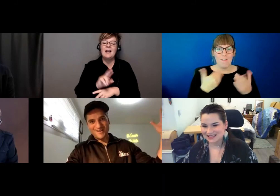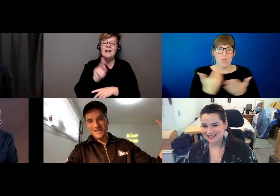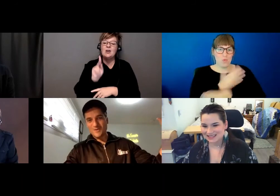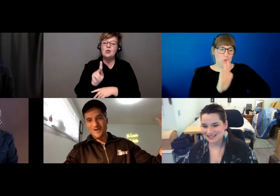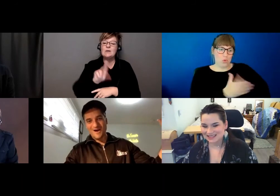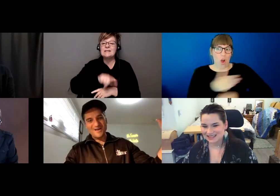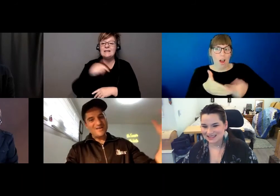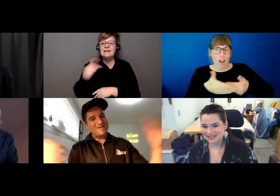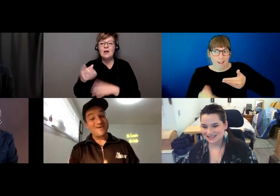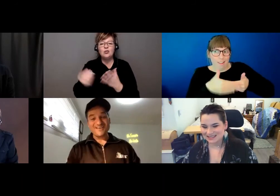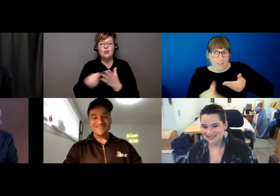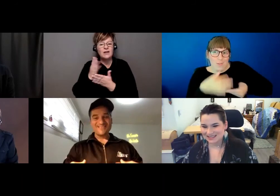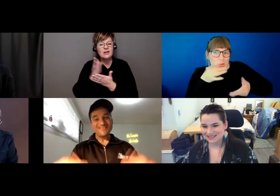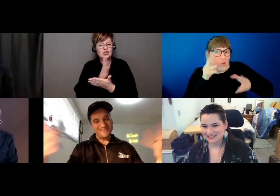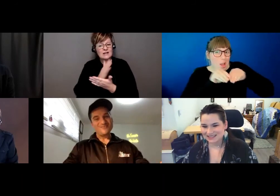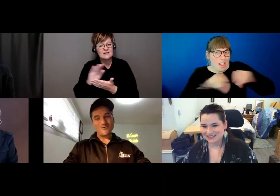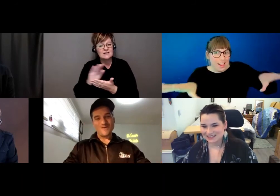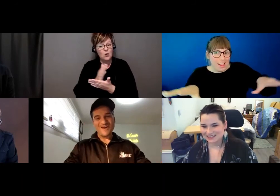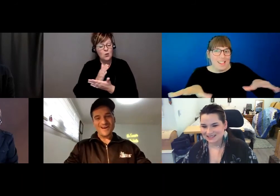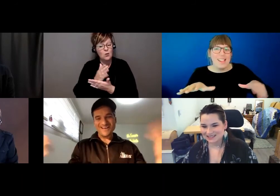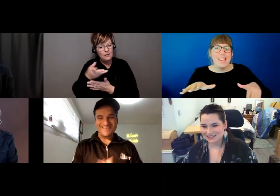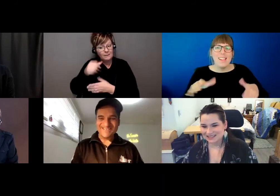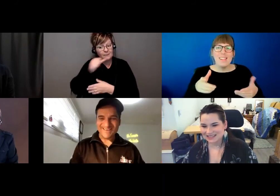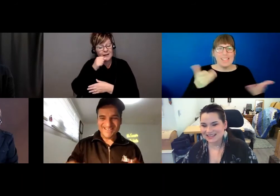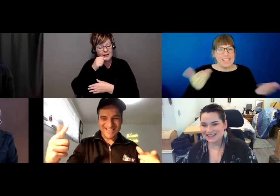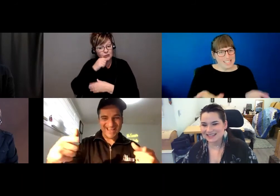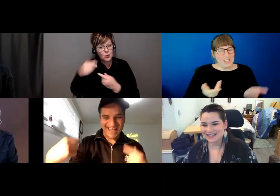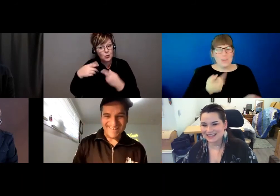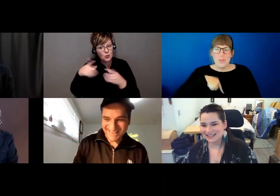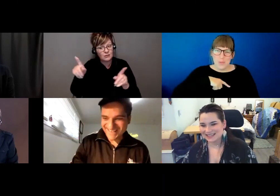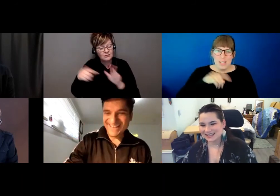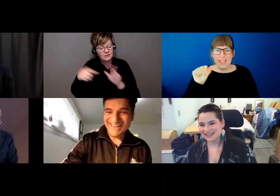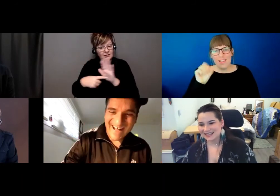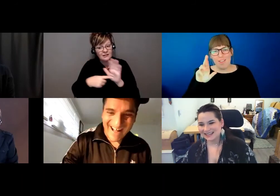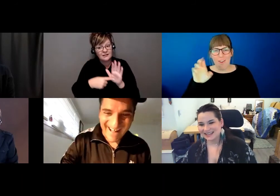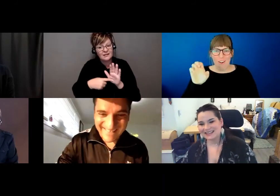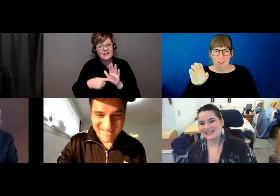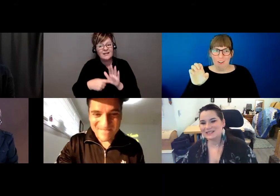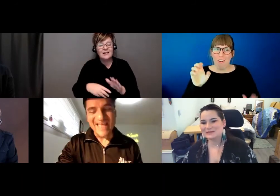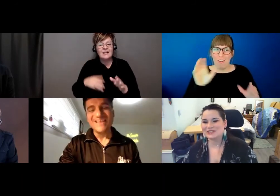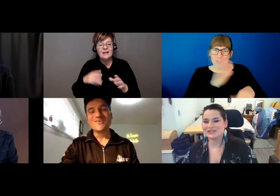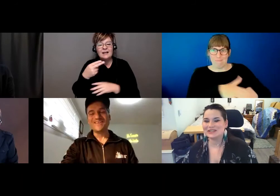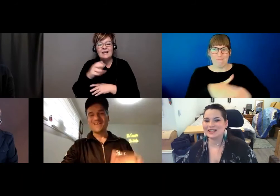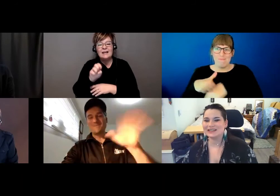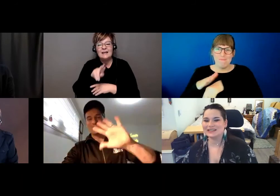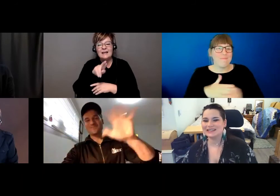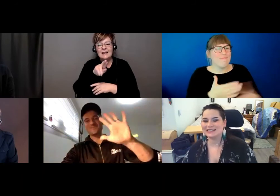"HERE WE ARE" BECAUSE THIS IS WHERE WE ARE. AWESOME. THANK YOU, KRISTINA >> Kristina: